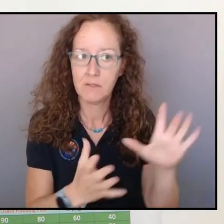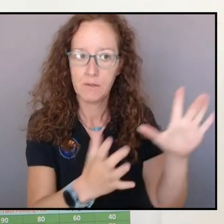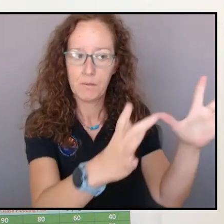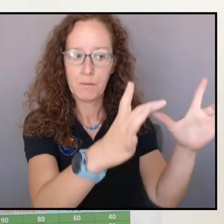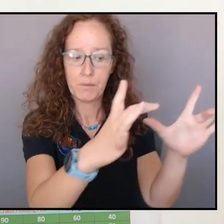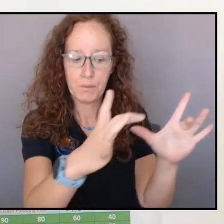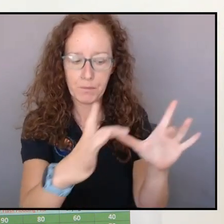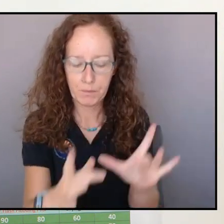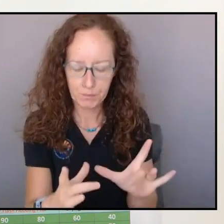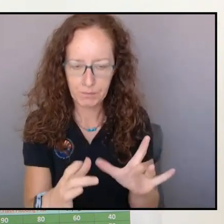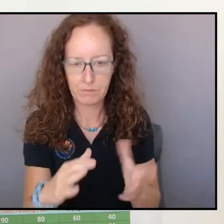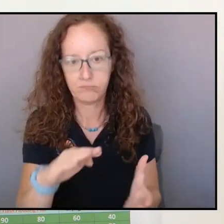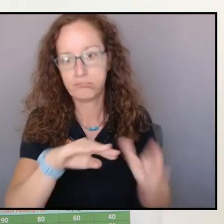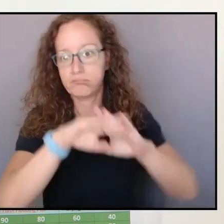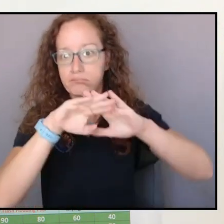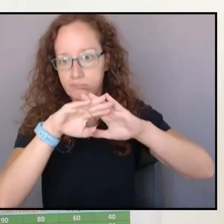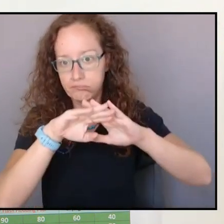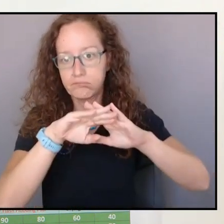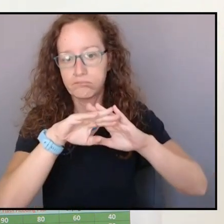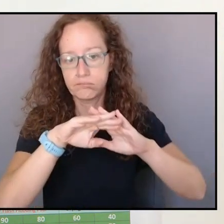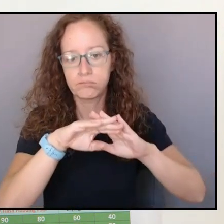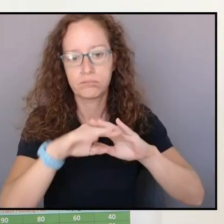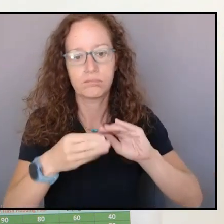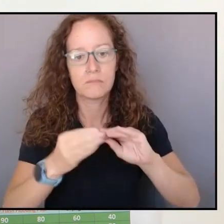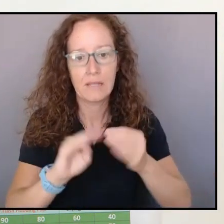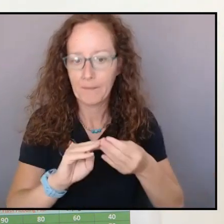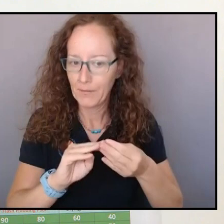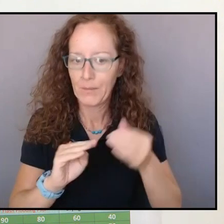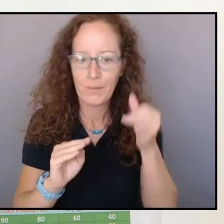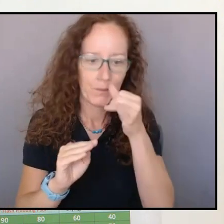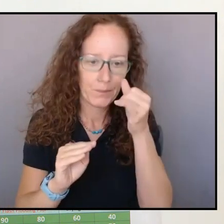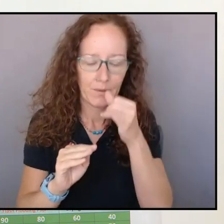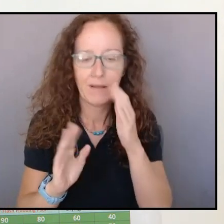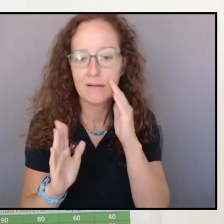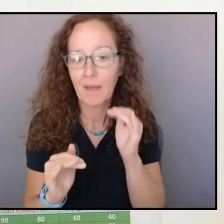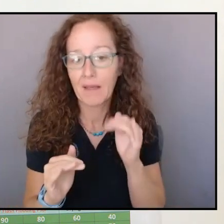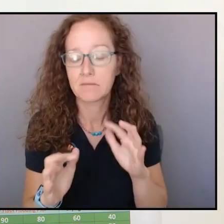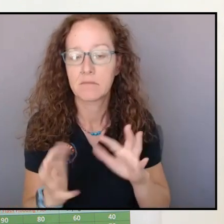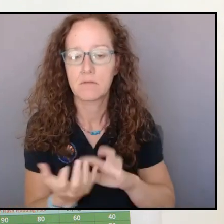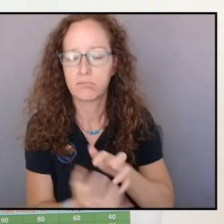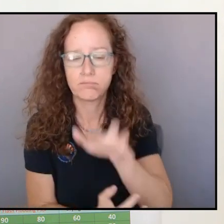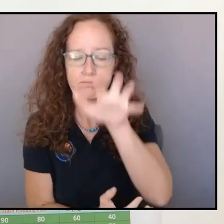Um those numbers go a lot higher as we're expecting those thunderstorms to develop anywhere from 3/4 of